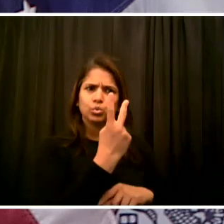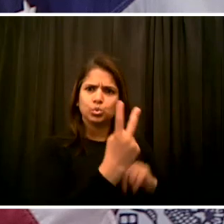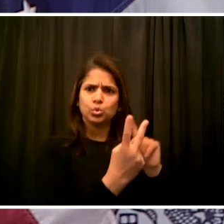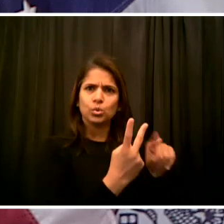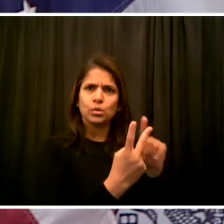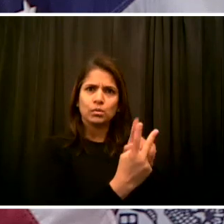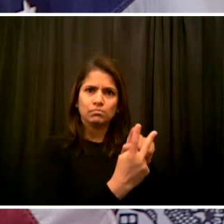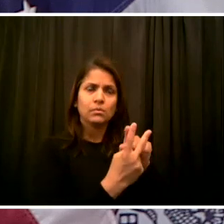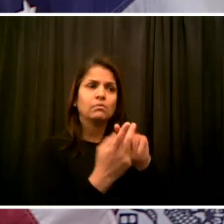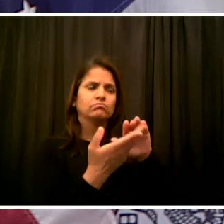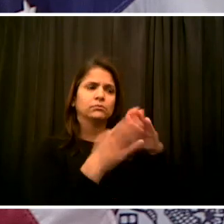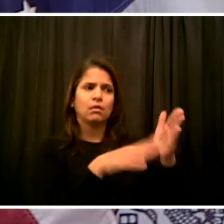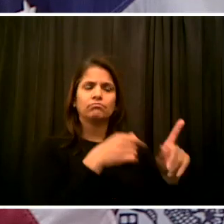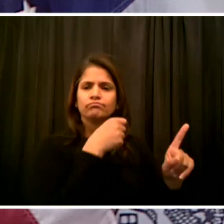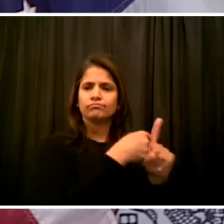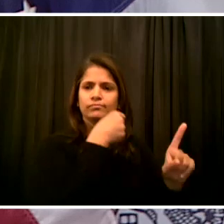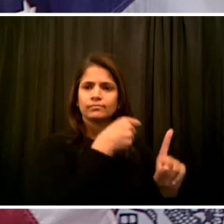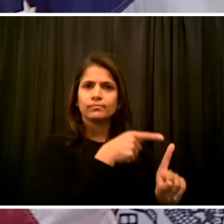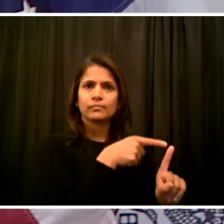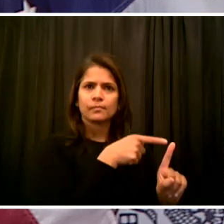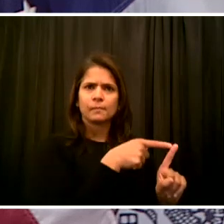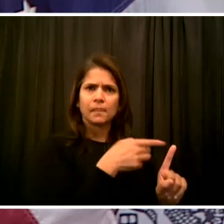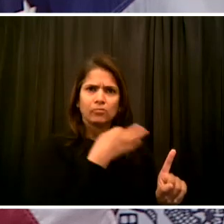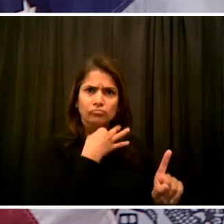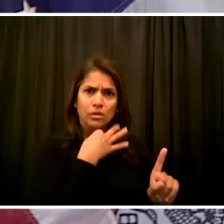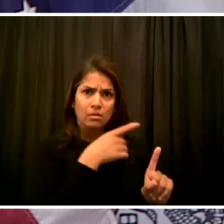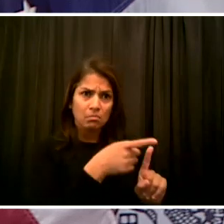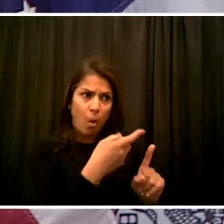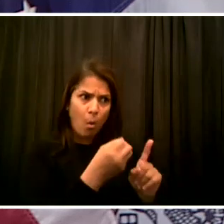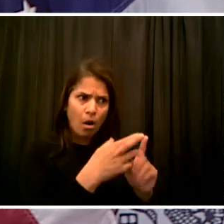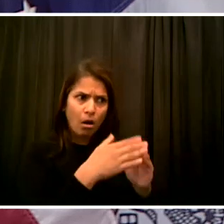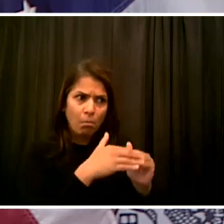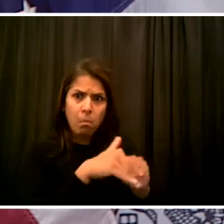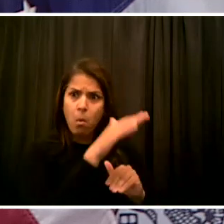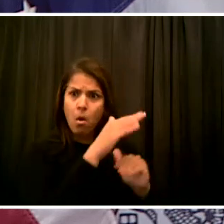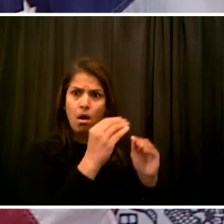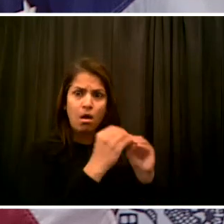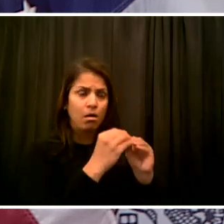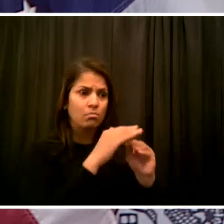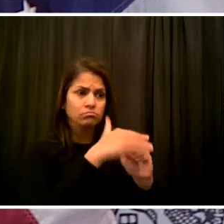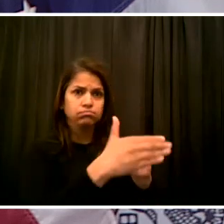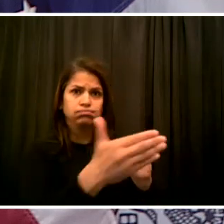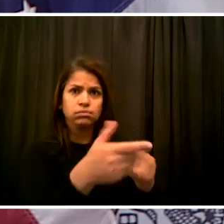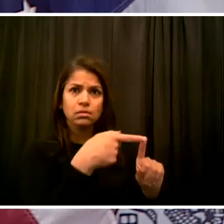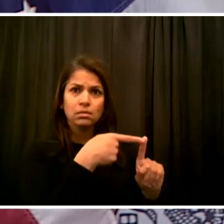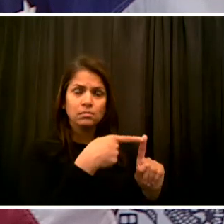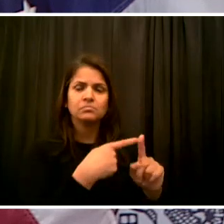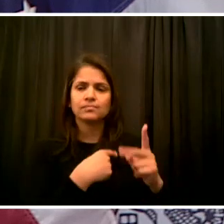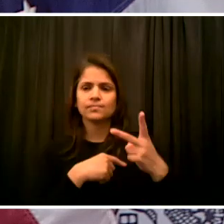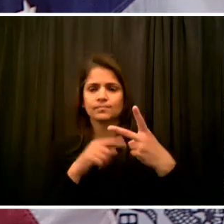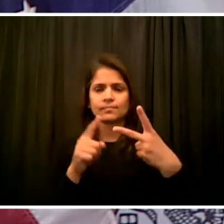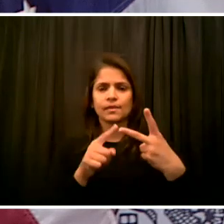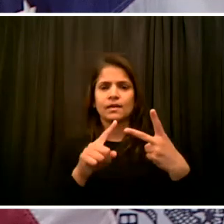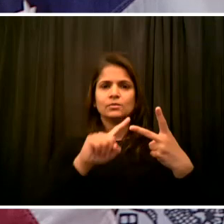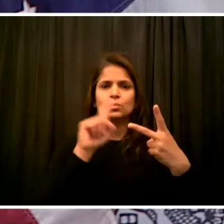AWA OREFWO T CASES THAT WERE NOT INCLUDED IN THE RIKERS COVID DEATH TOTAL BUT WE WONDER IF THERE ARE MORE